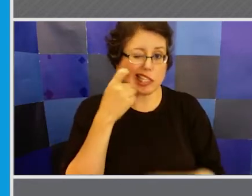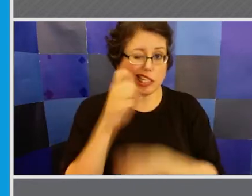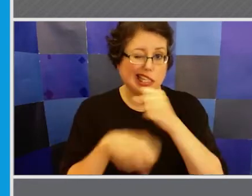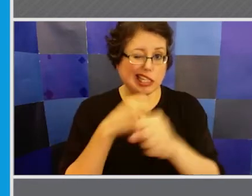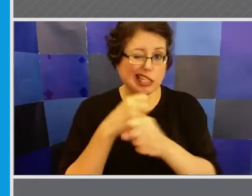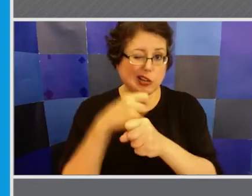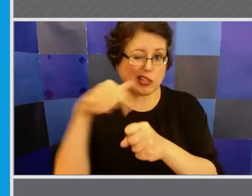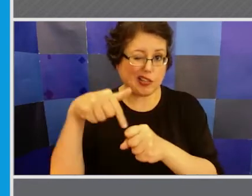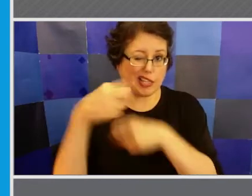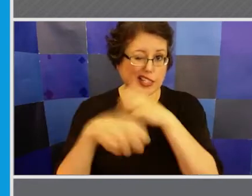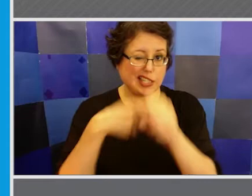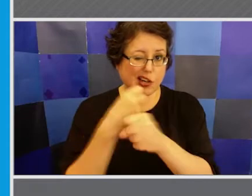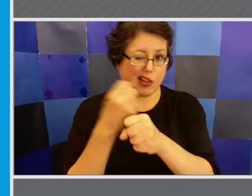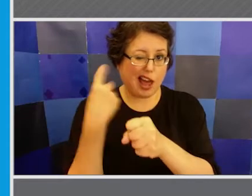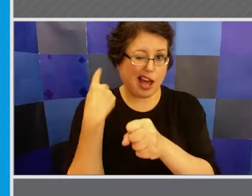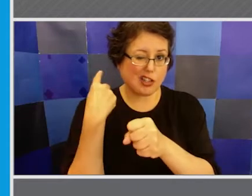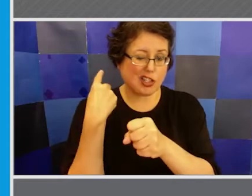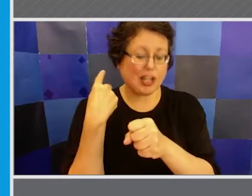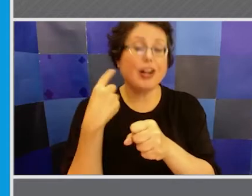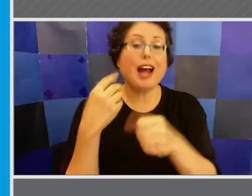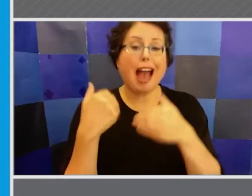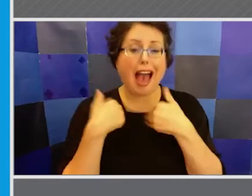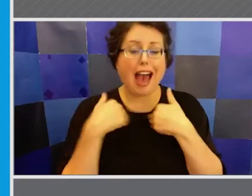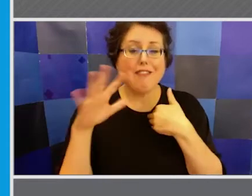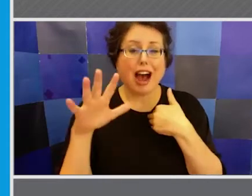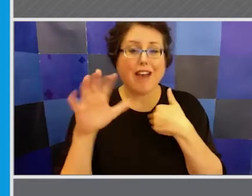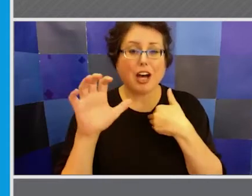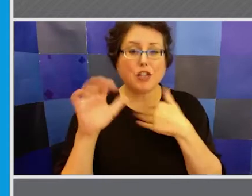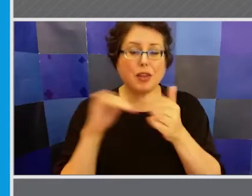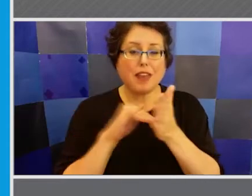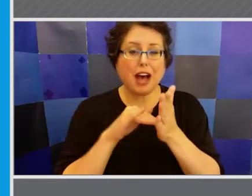There's been roughly 500,000 of CPG funds.